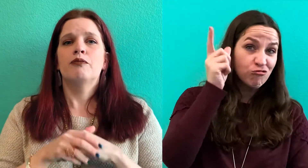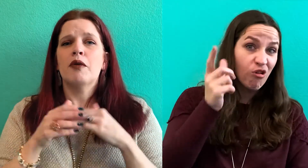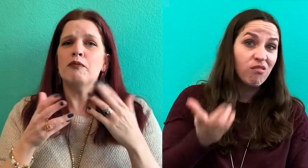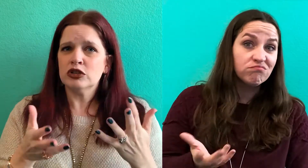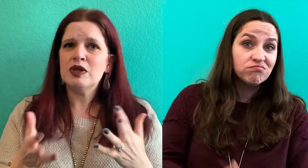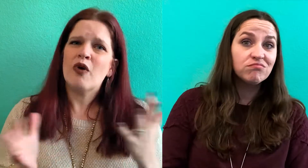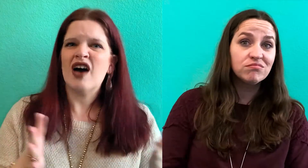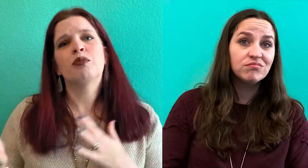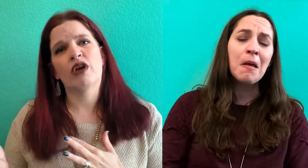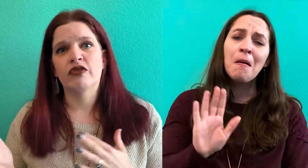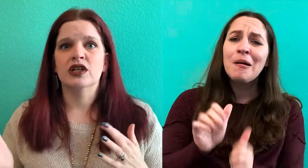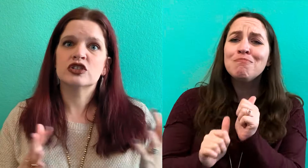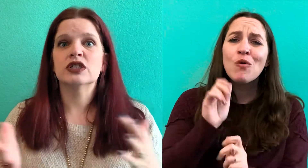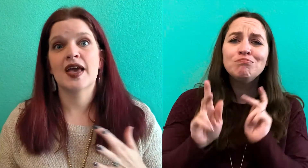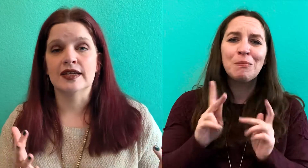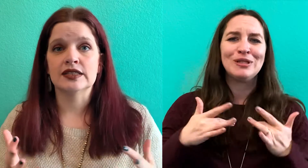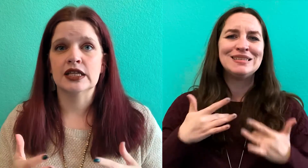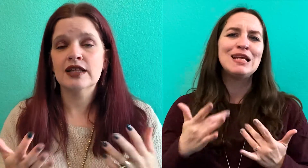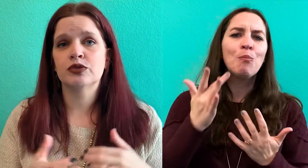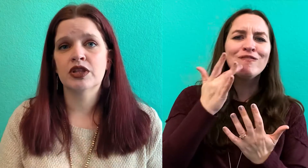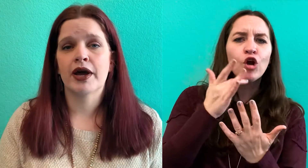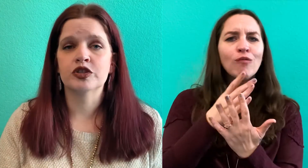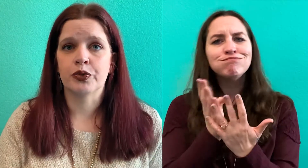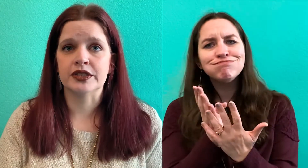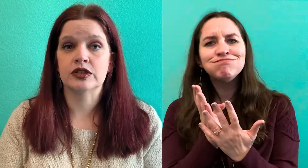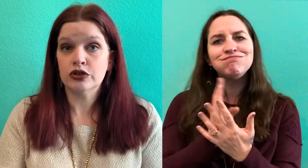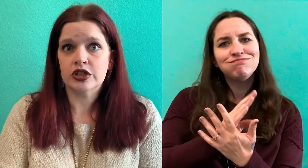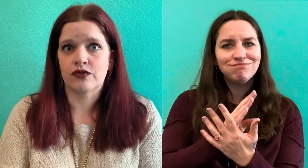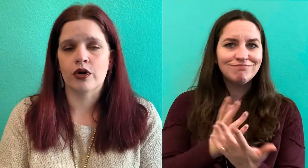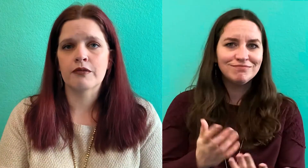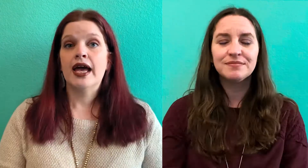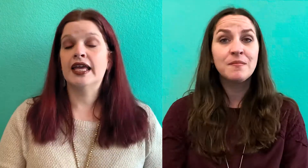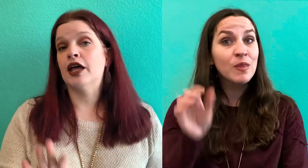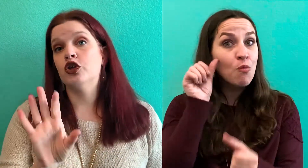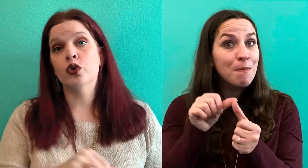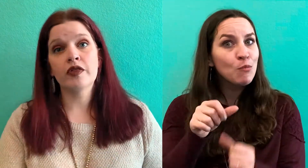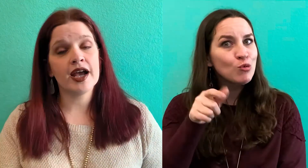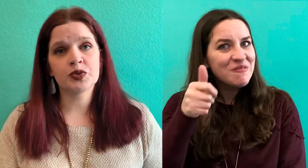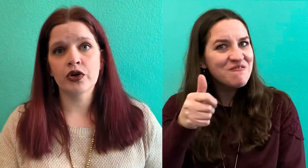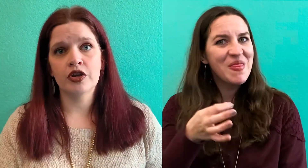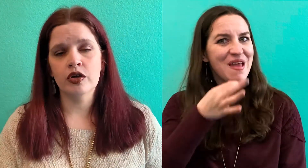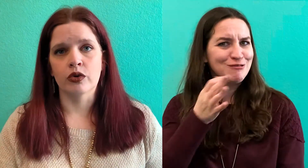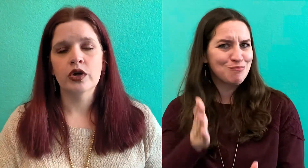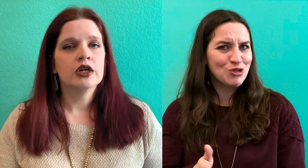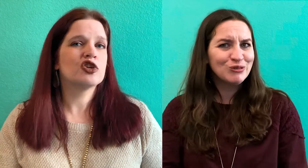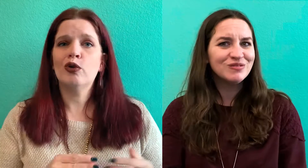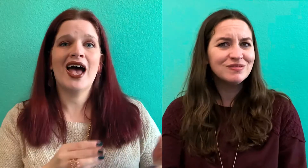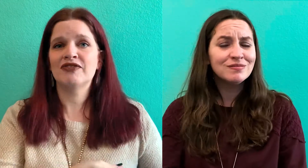but most people have a preference or tendency. And that's what the Myers-Briggs looks for. Again, you're the expert on you, so you don't have